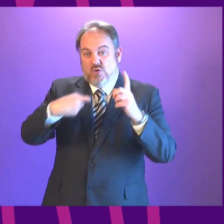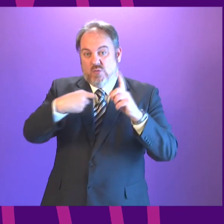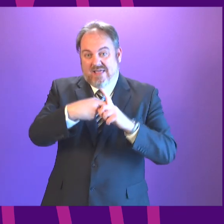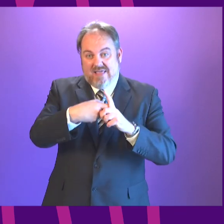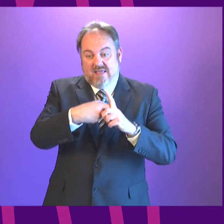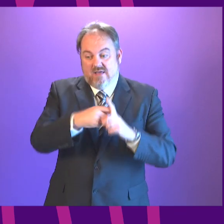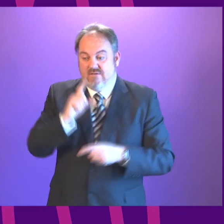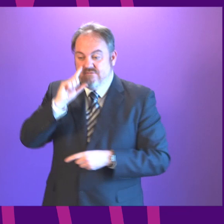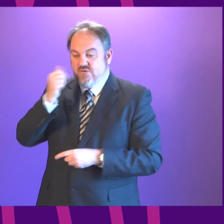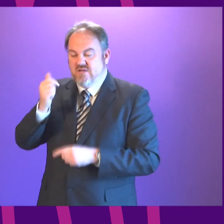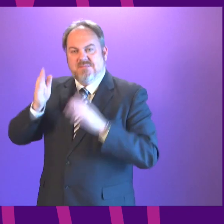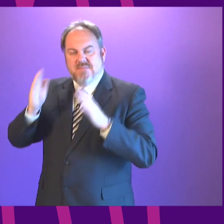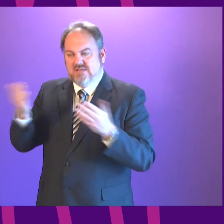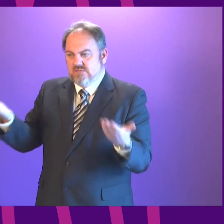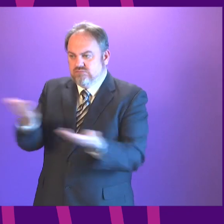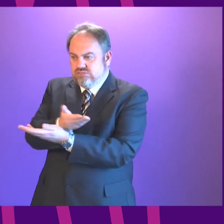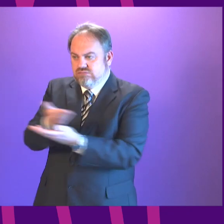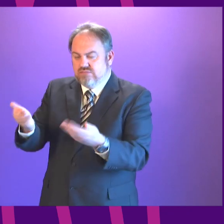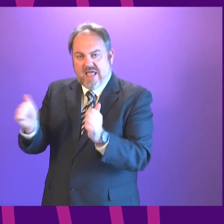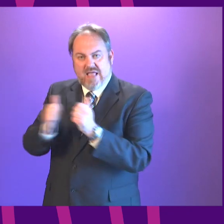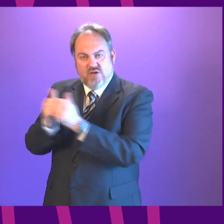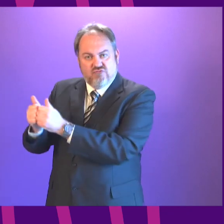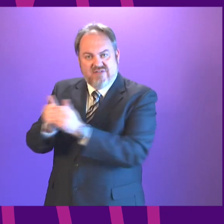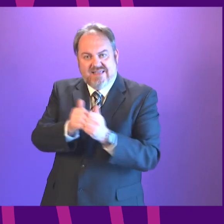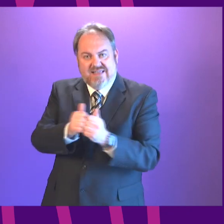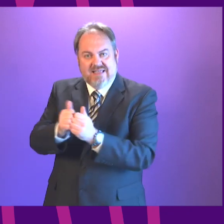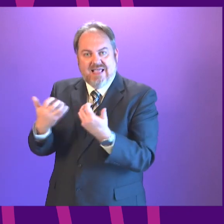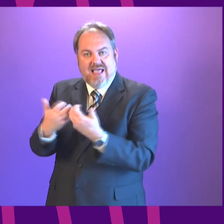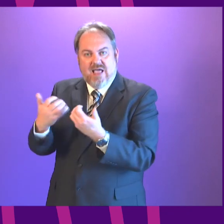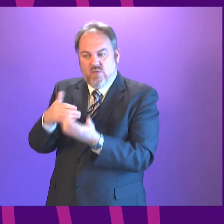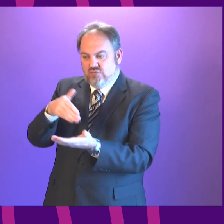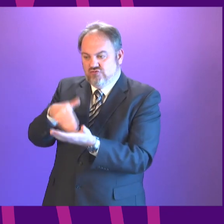to get freight moving again without delay. If that does not happen almost immediately,